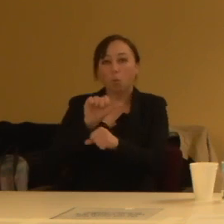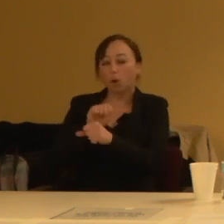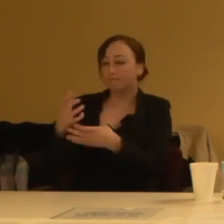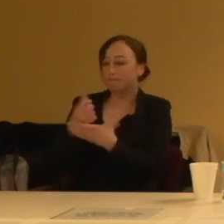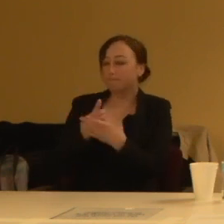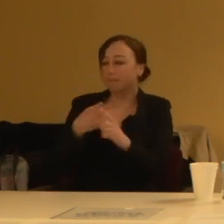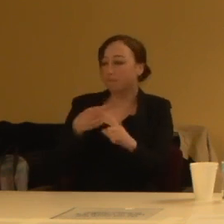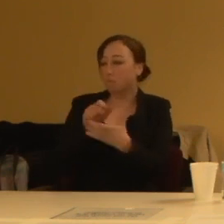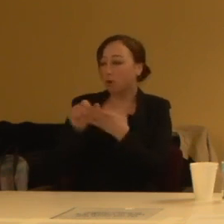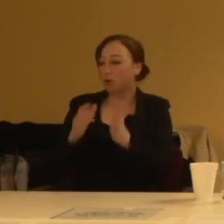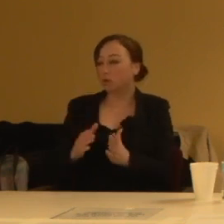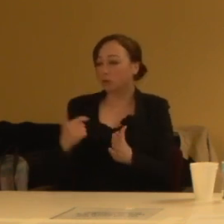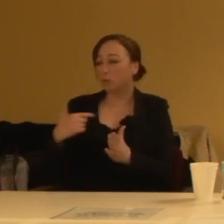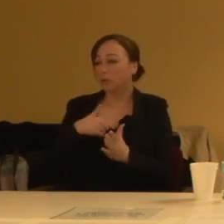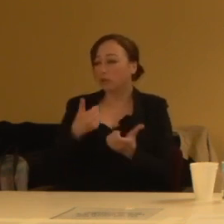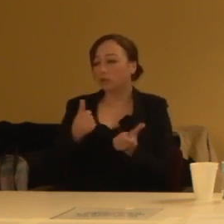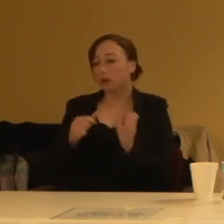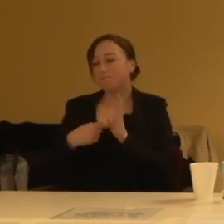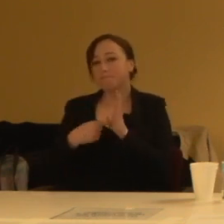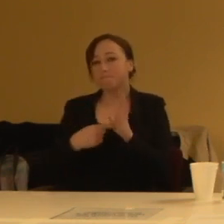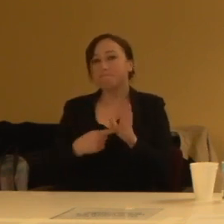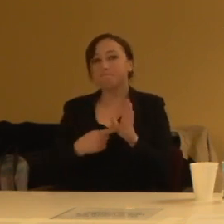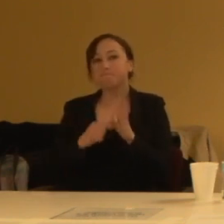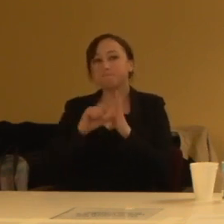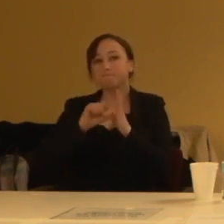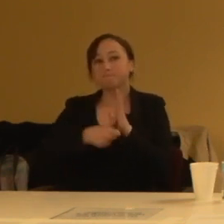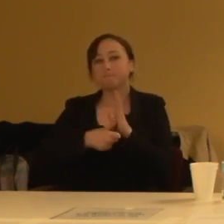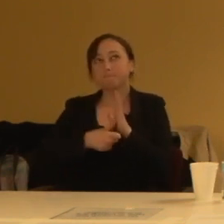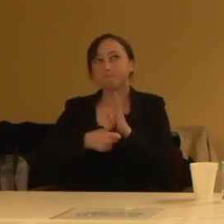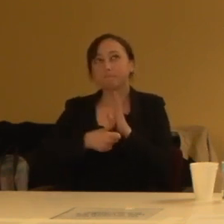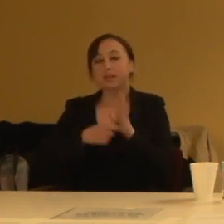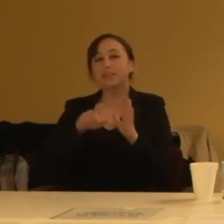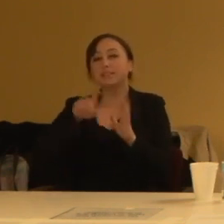to put an emphasis Texas-based writers,